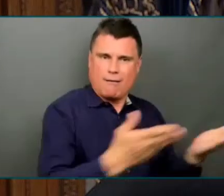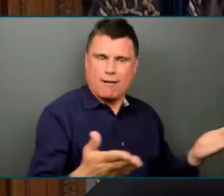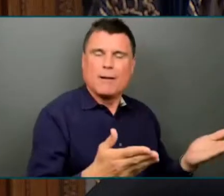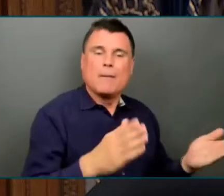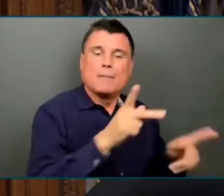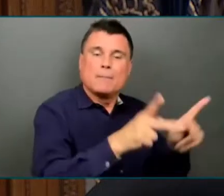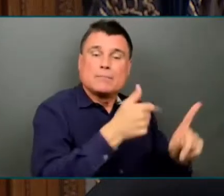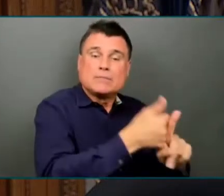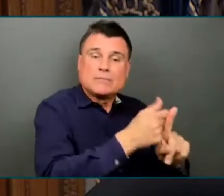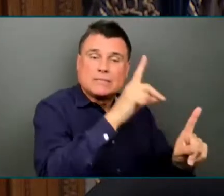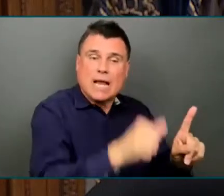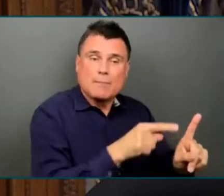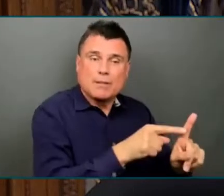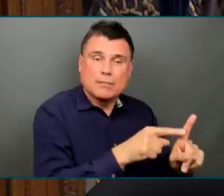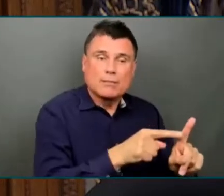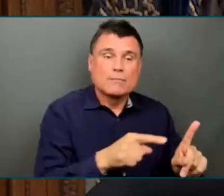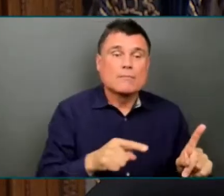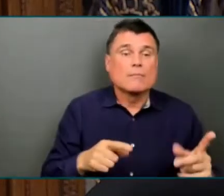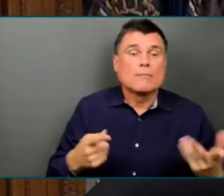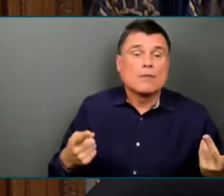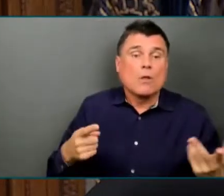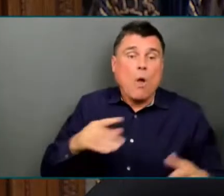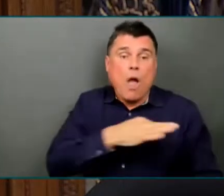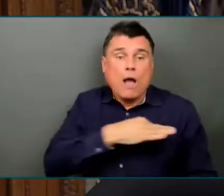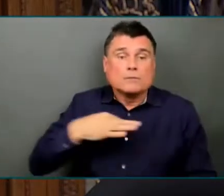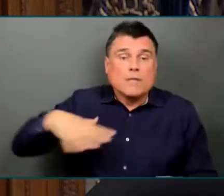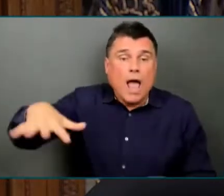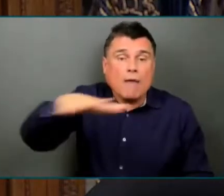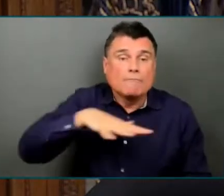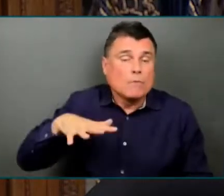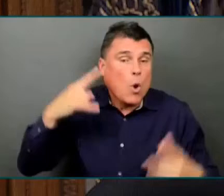I do want to acknowledge that our goal with this legislation is accessibility.